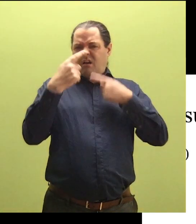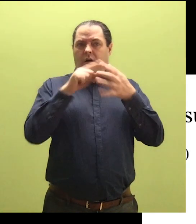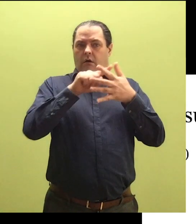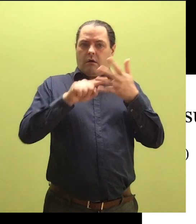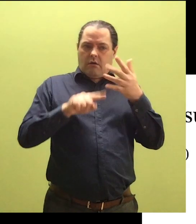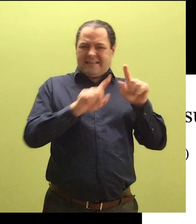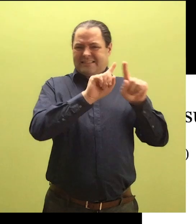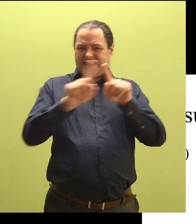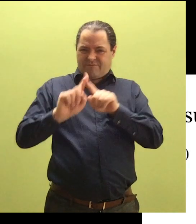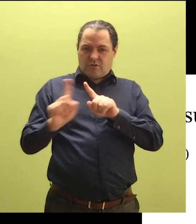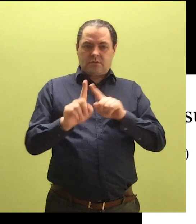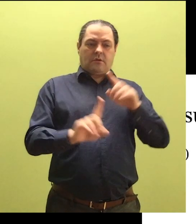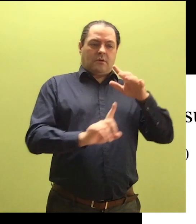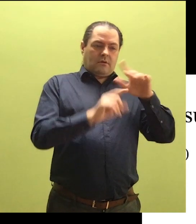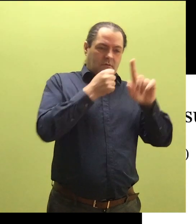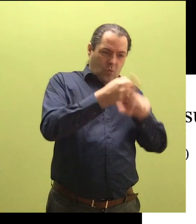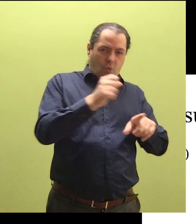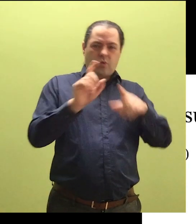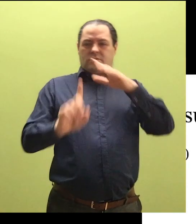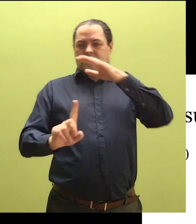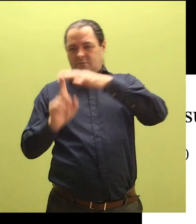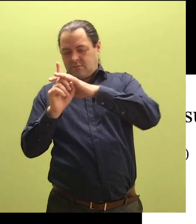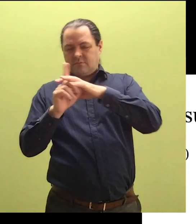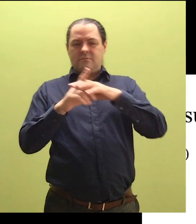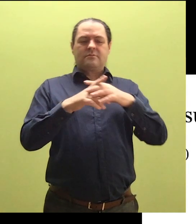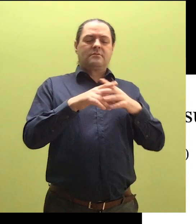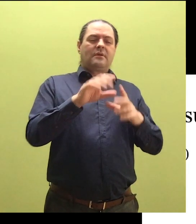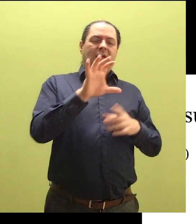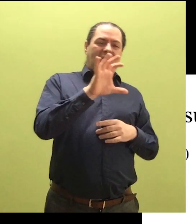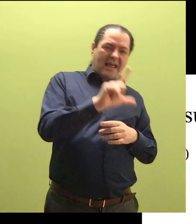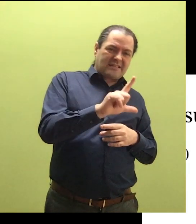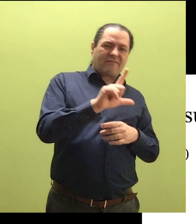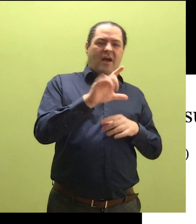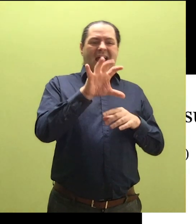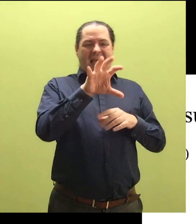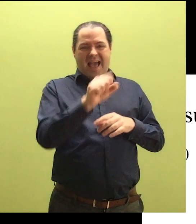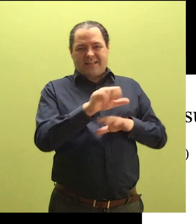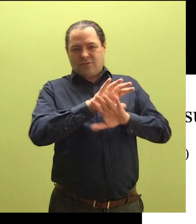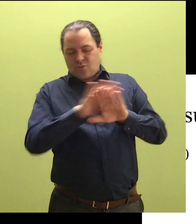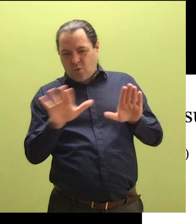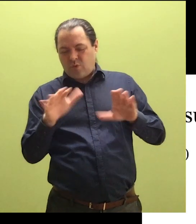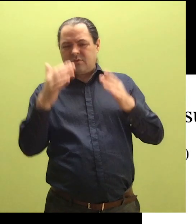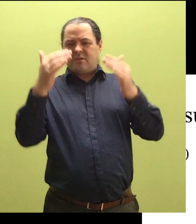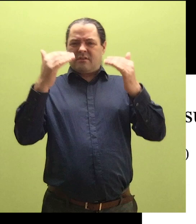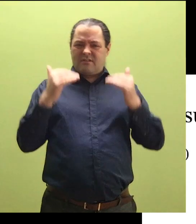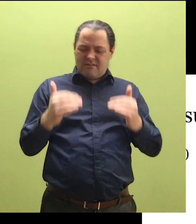the causative-inchoative alteration manifests itself in Turkish Sign Language, different types of causatives in Turkish